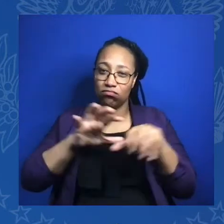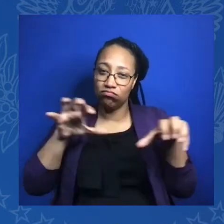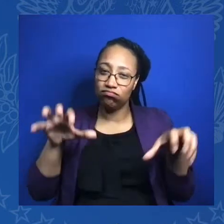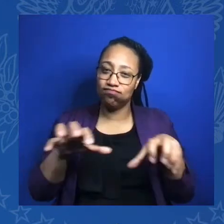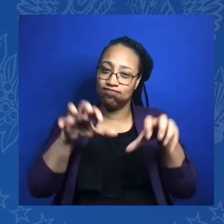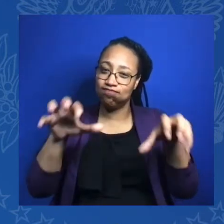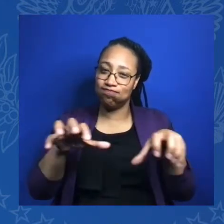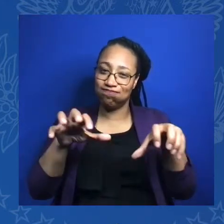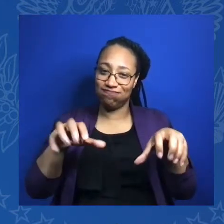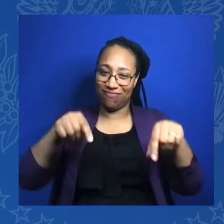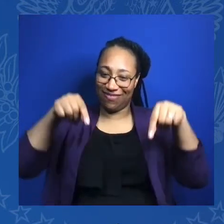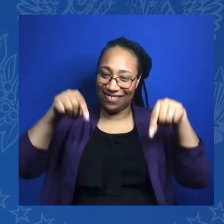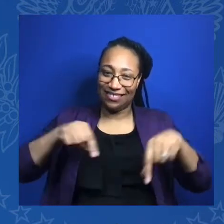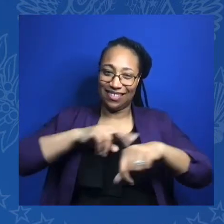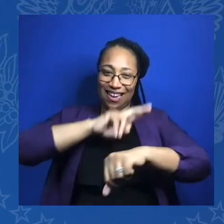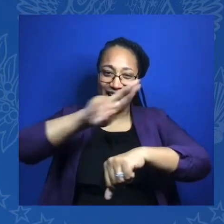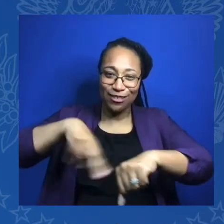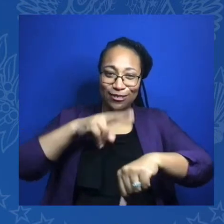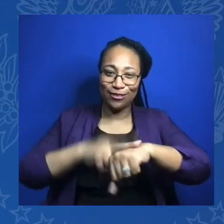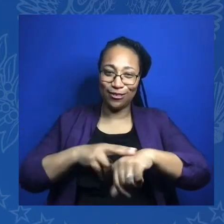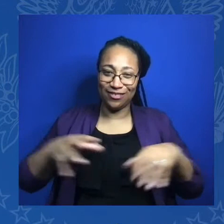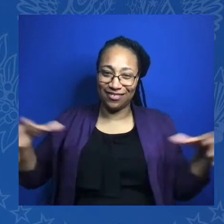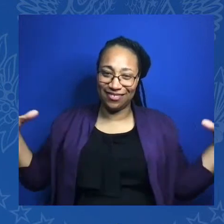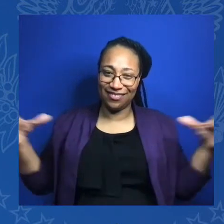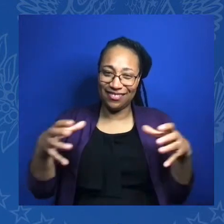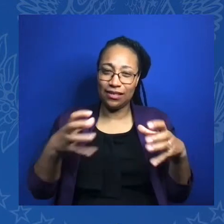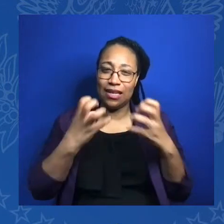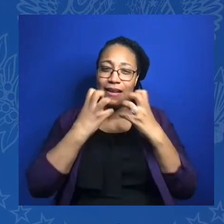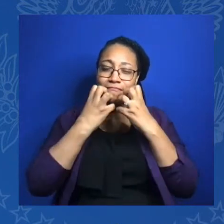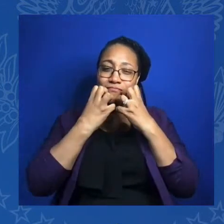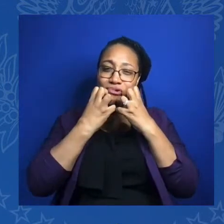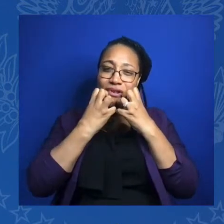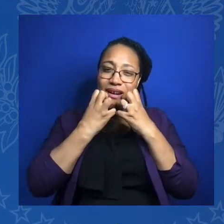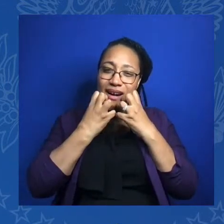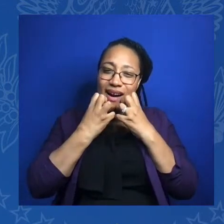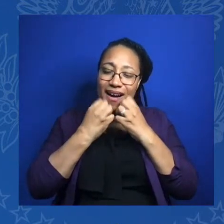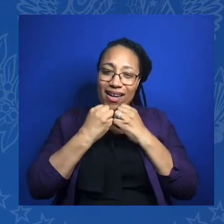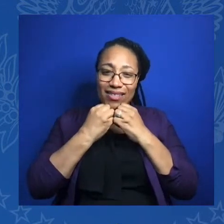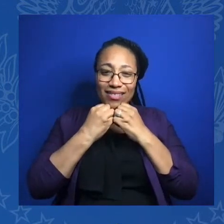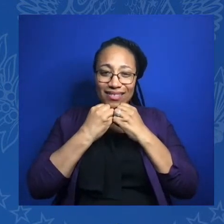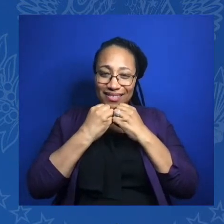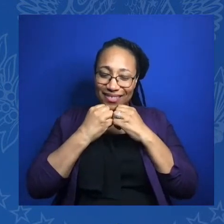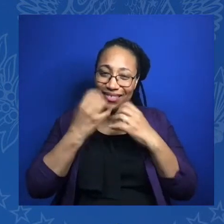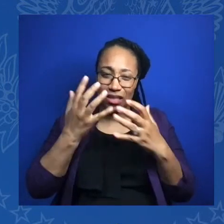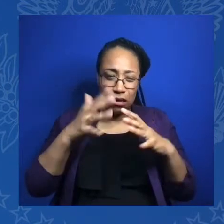truth over lies, and finally, finally, finally restore the soul of the nation.